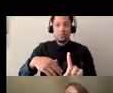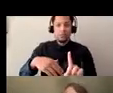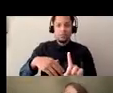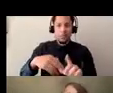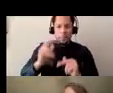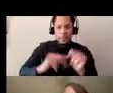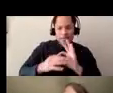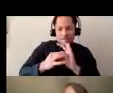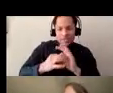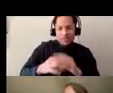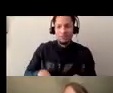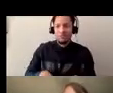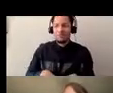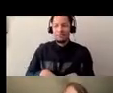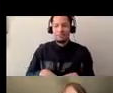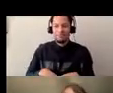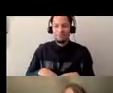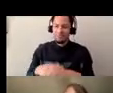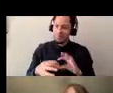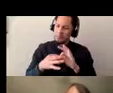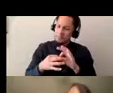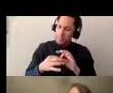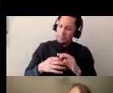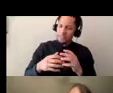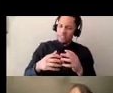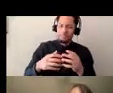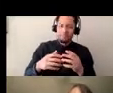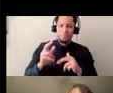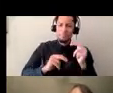Bringing things to the table and working them out.